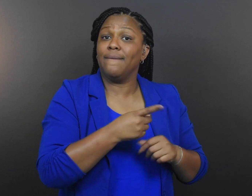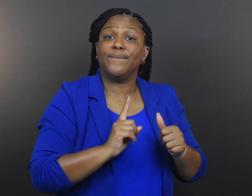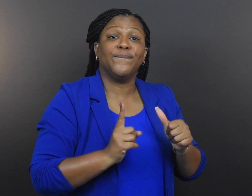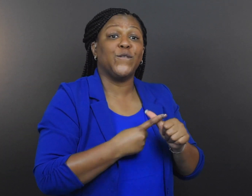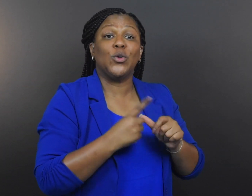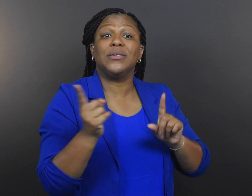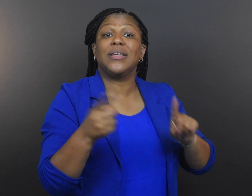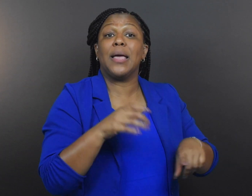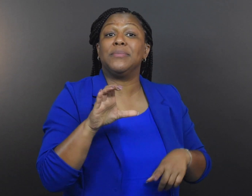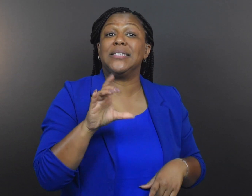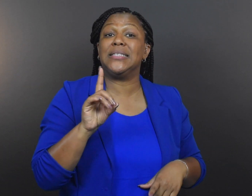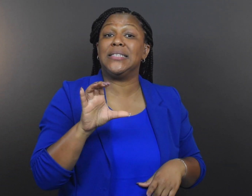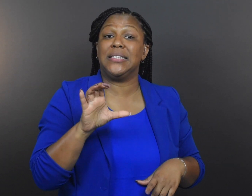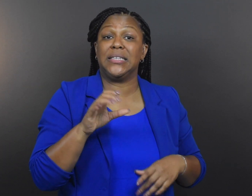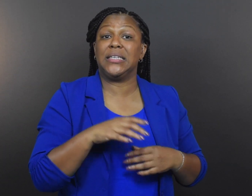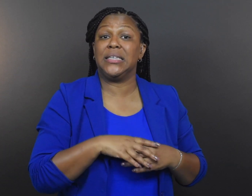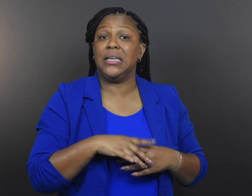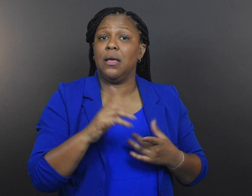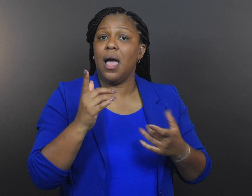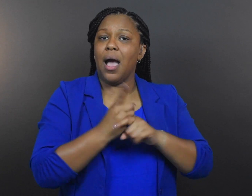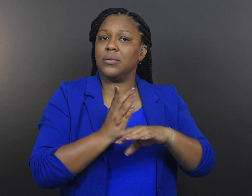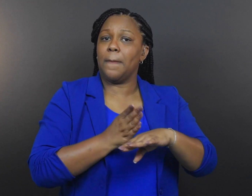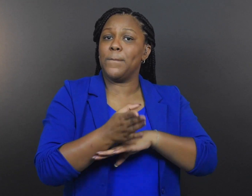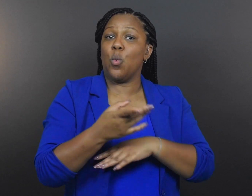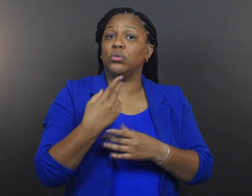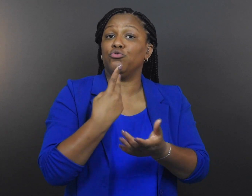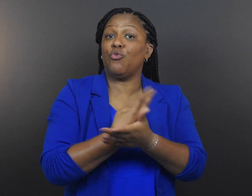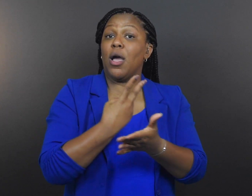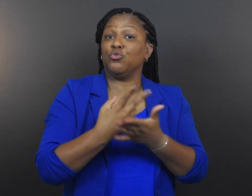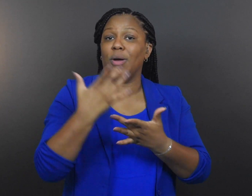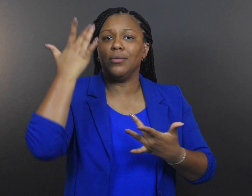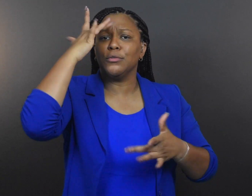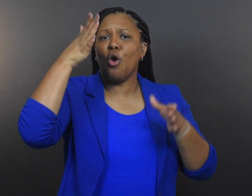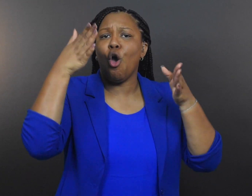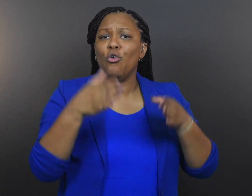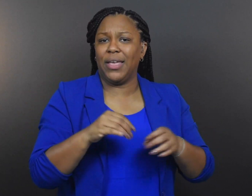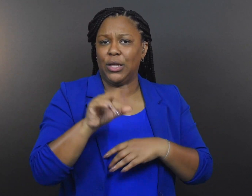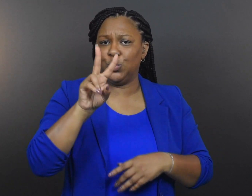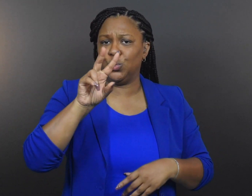She first came to CDC as a post-doctoral scholar in 2015,